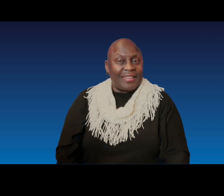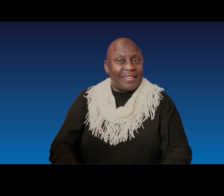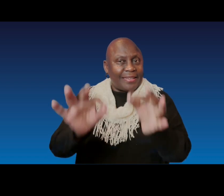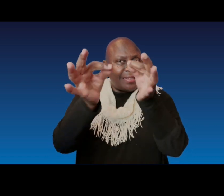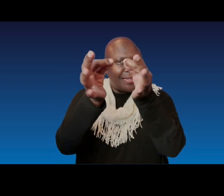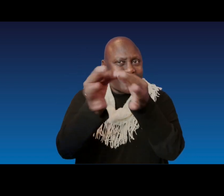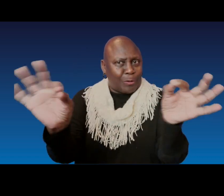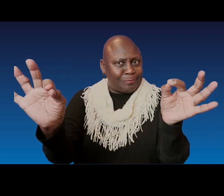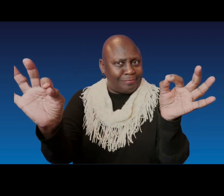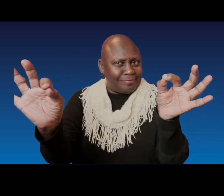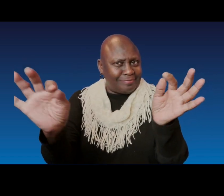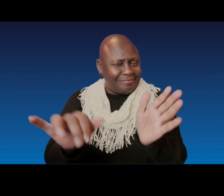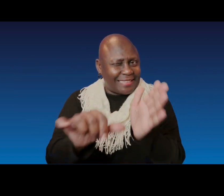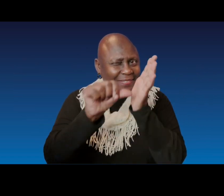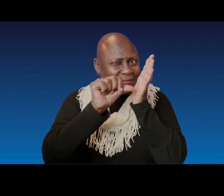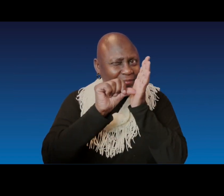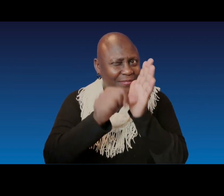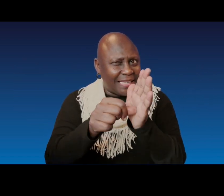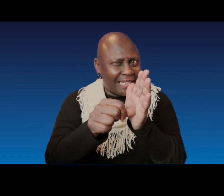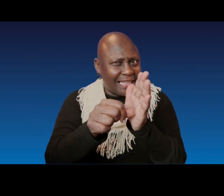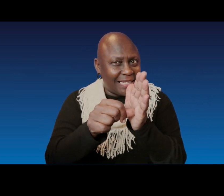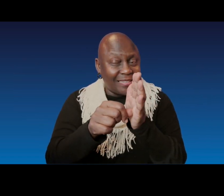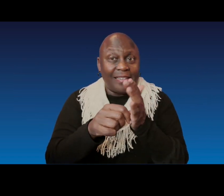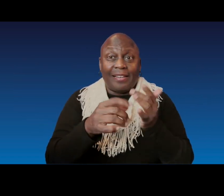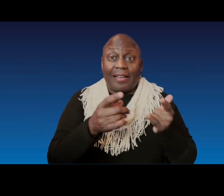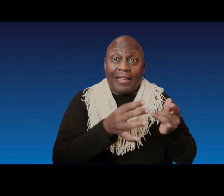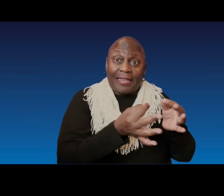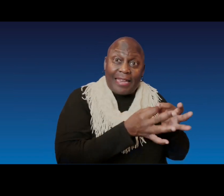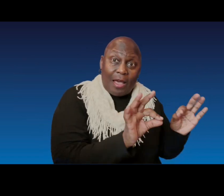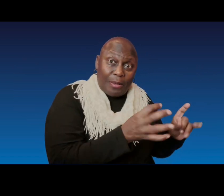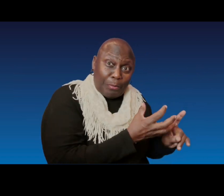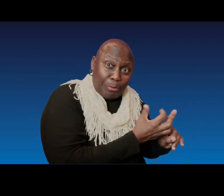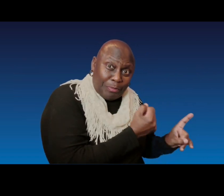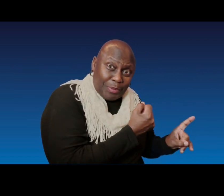So in summary, language is the emphasis.